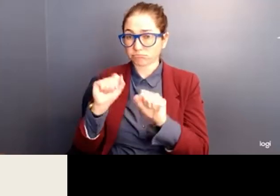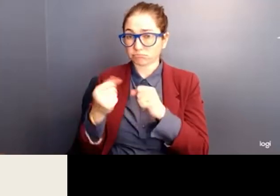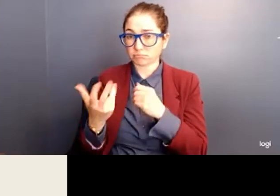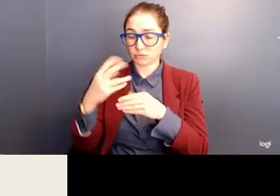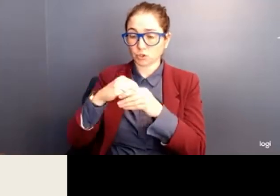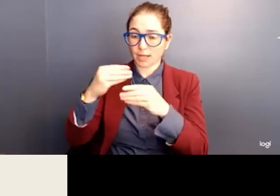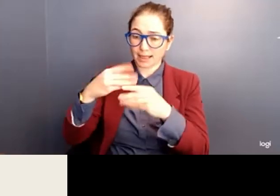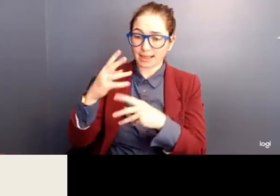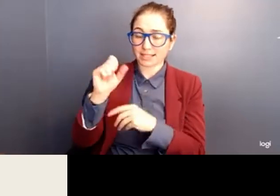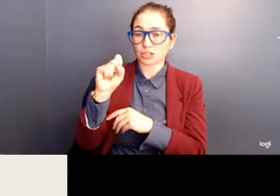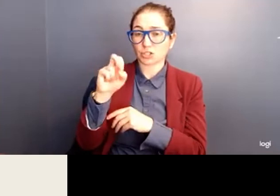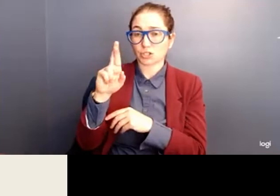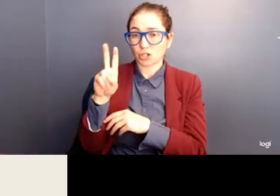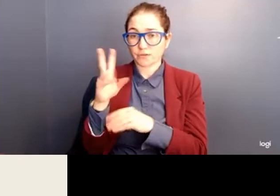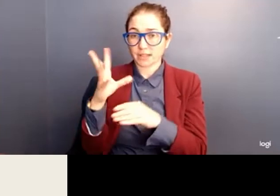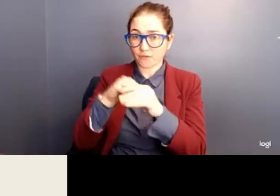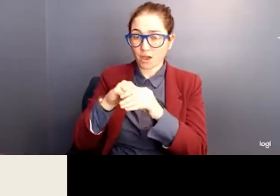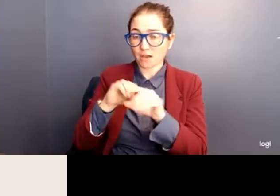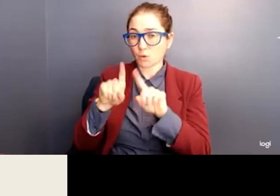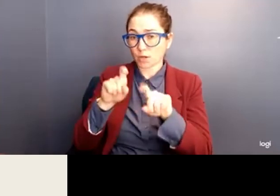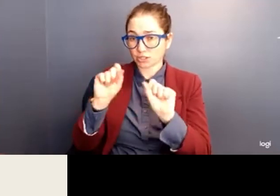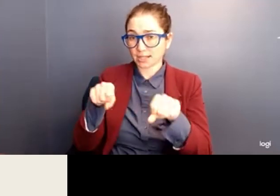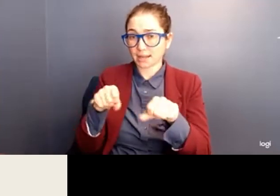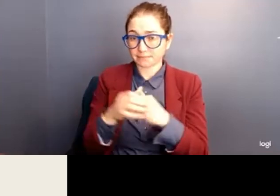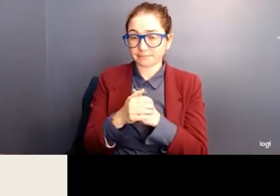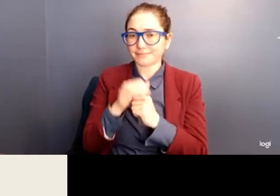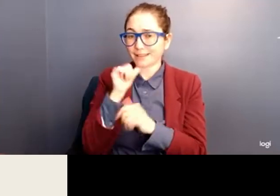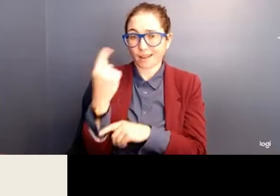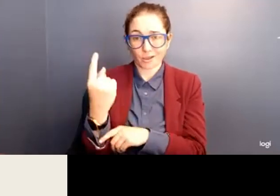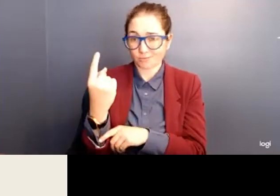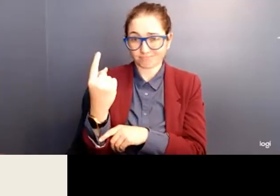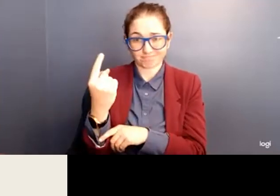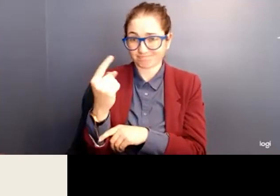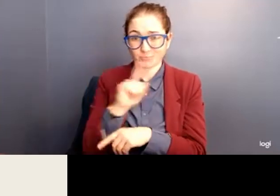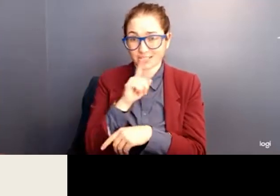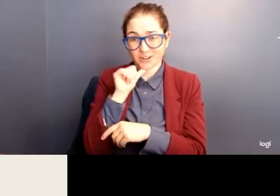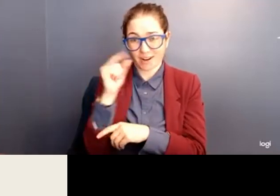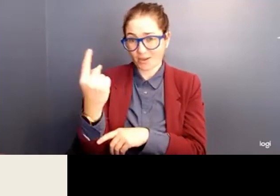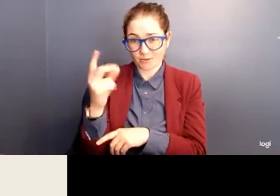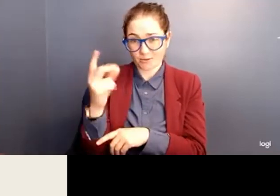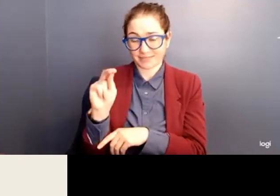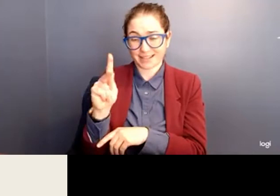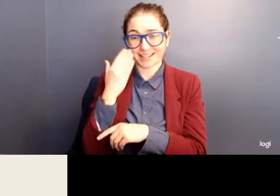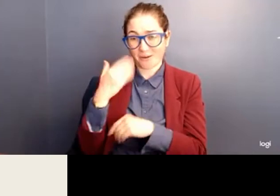questions. I keep saying you're not alone because you're really not. And I have started this work by myself feeling like I